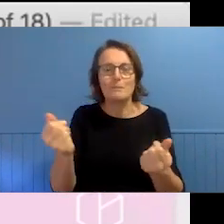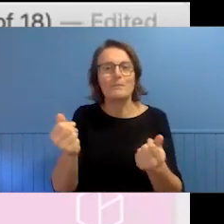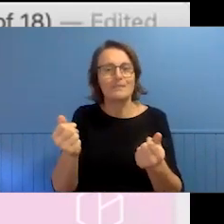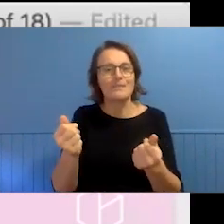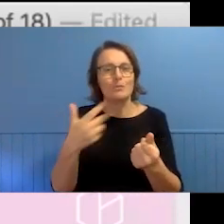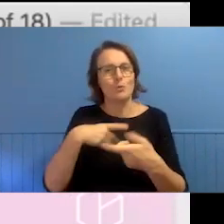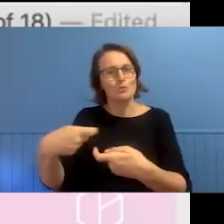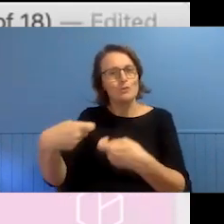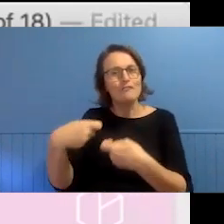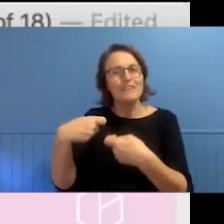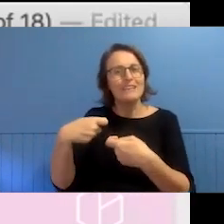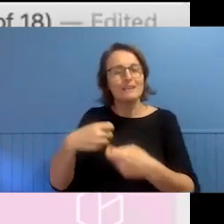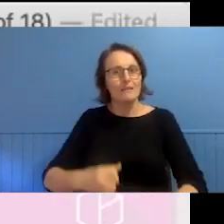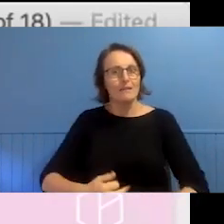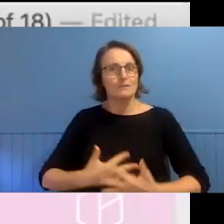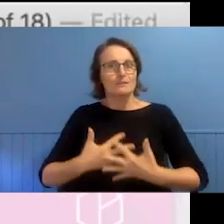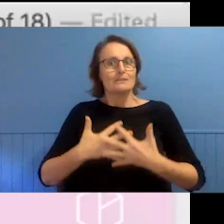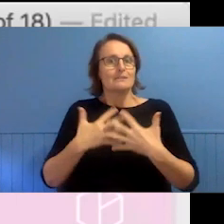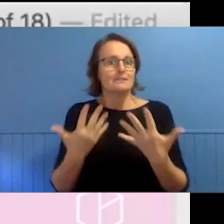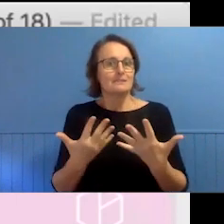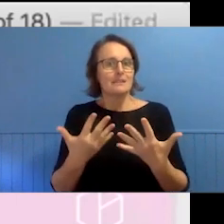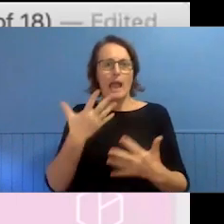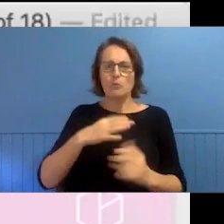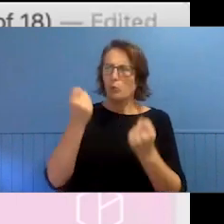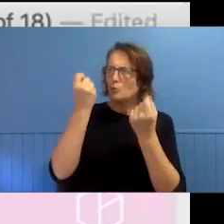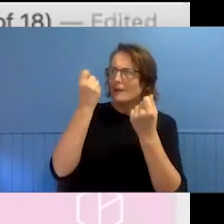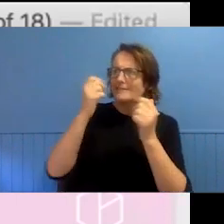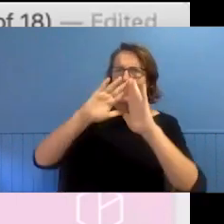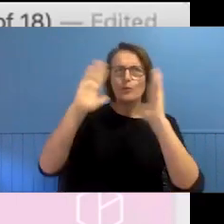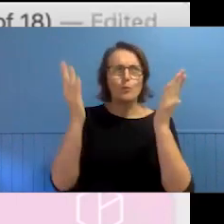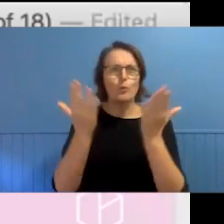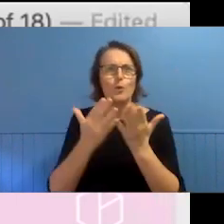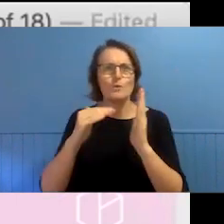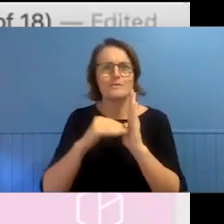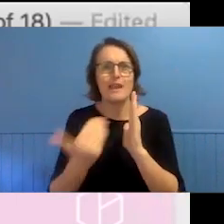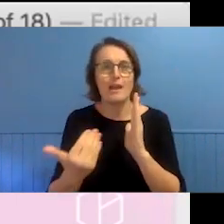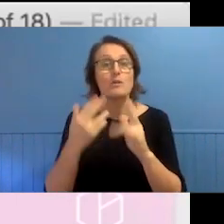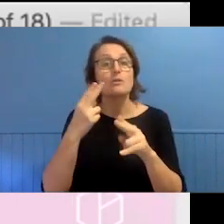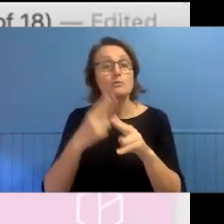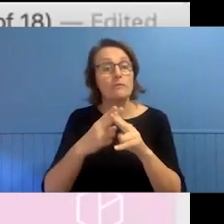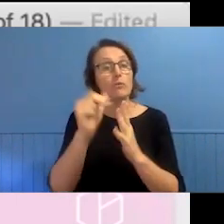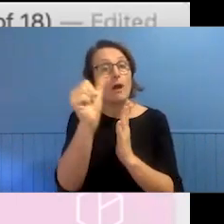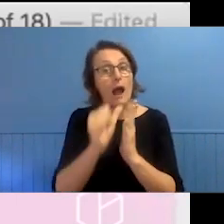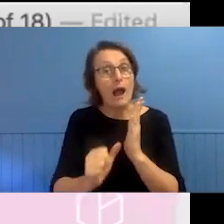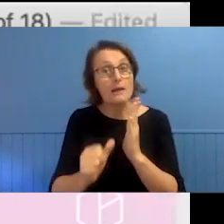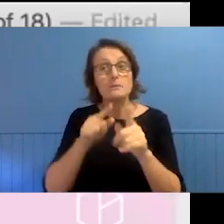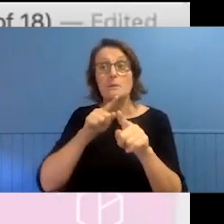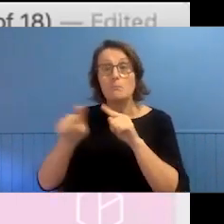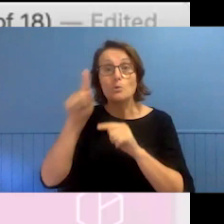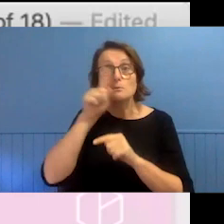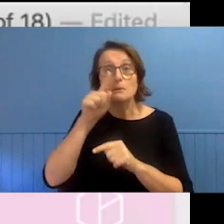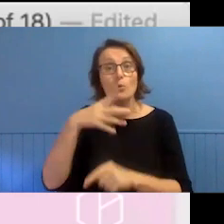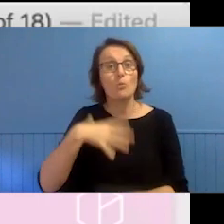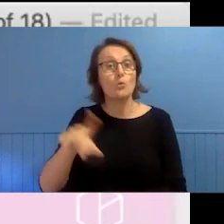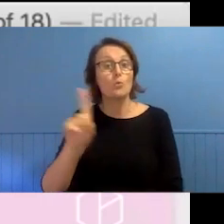around us. When it comes to the arts, the audience wants you to stho